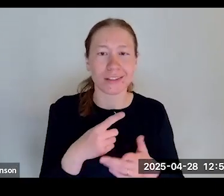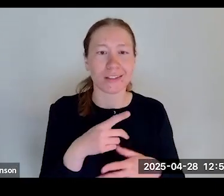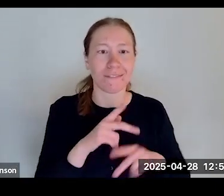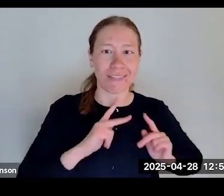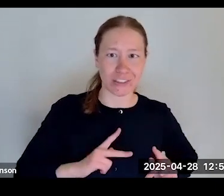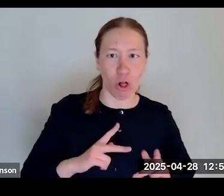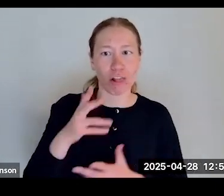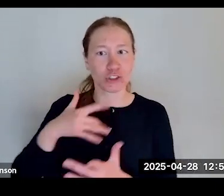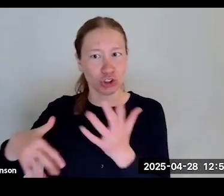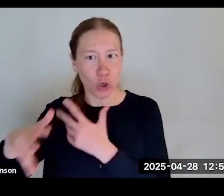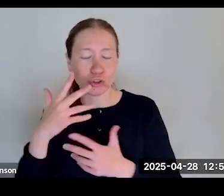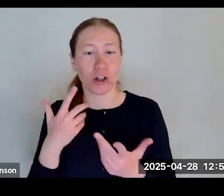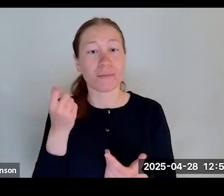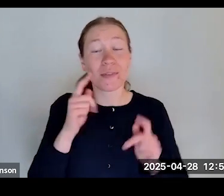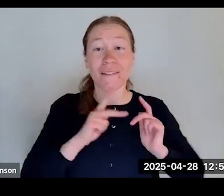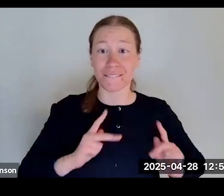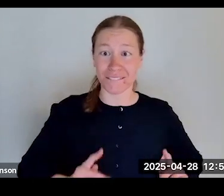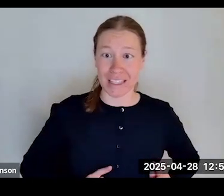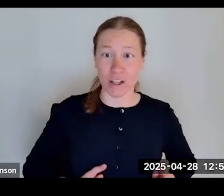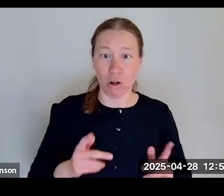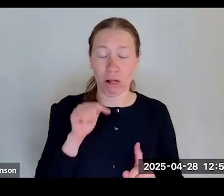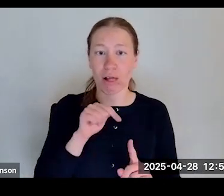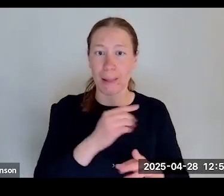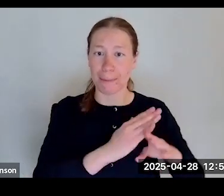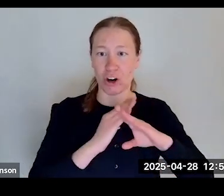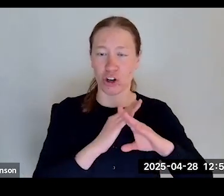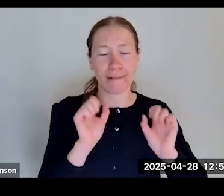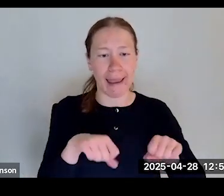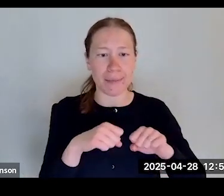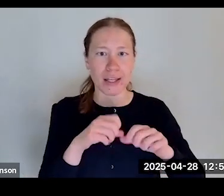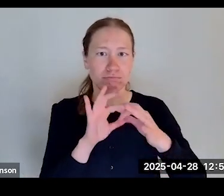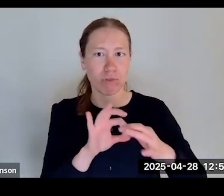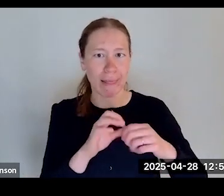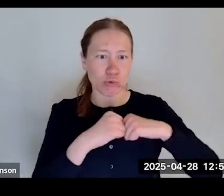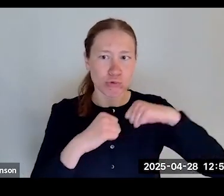Physical barriers can take the form of a structural or sensory issue in the environment